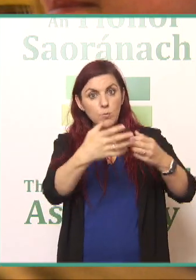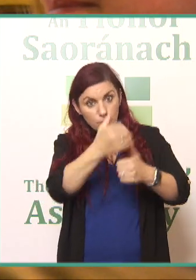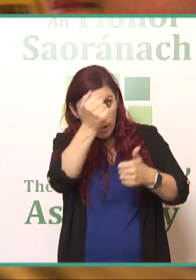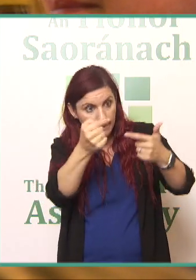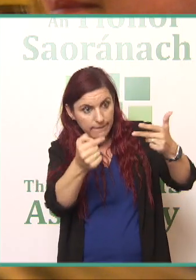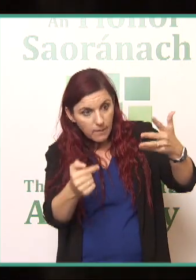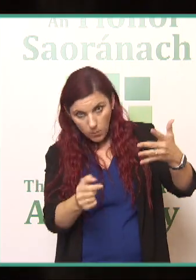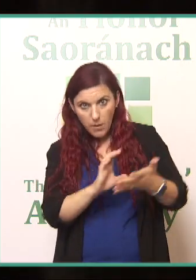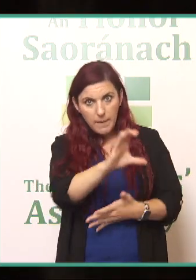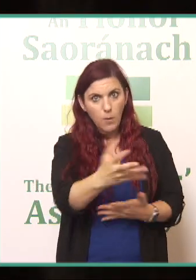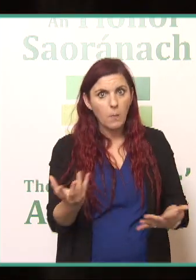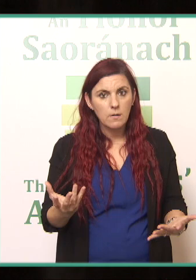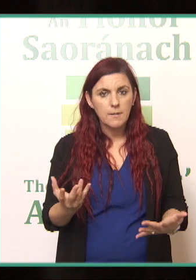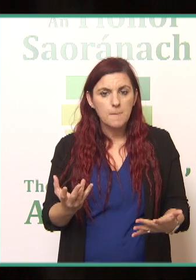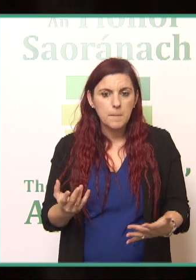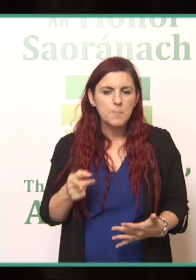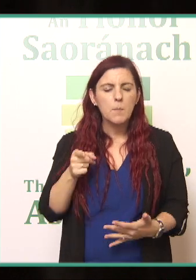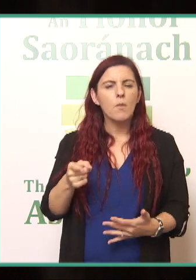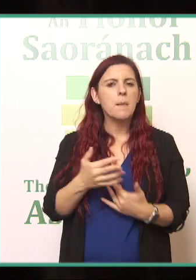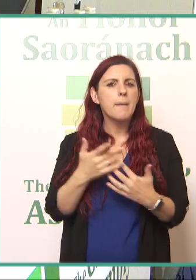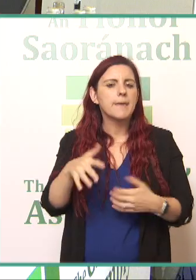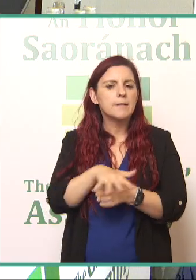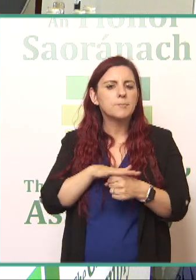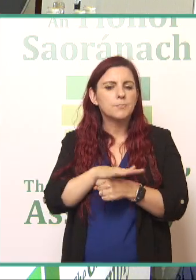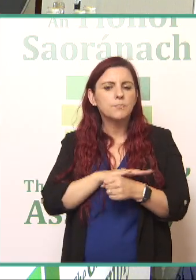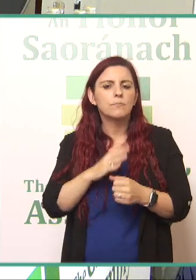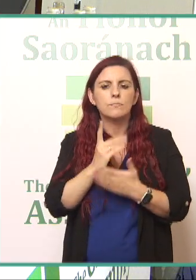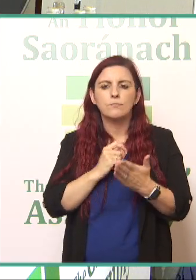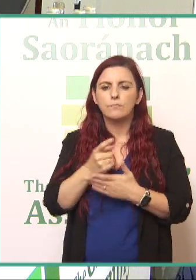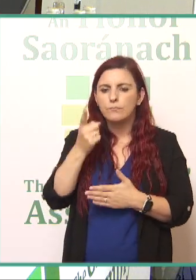in many cases um it's a case of addressing issues for Farmers so we also give them